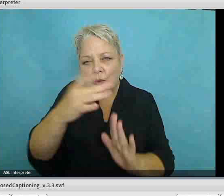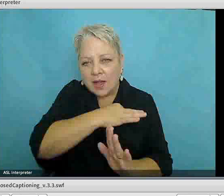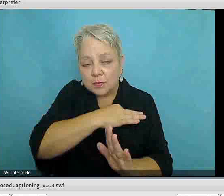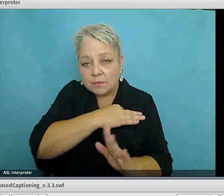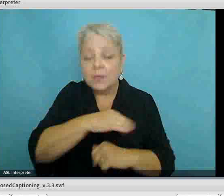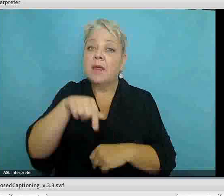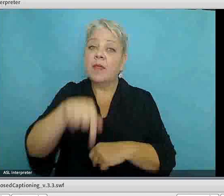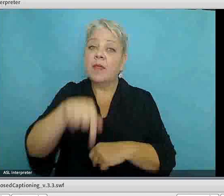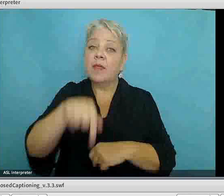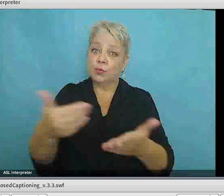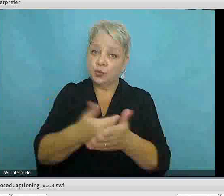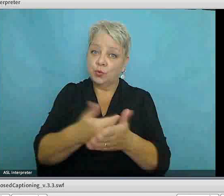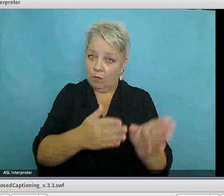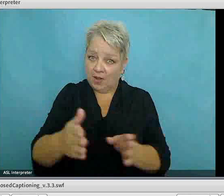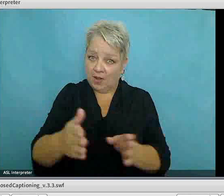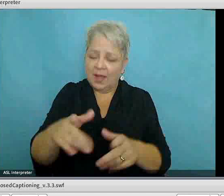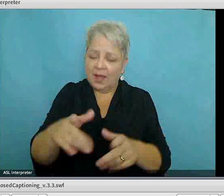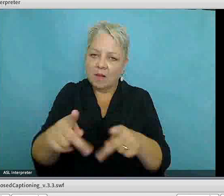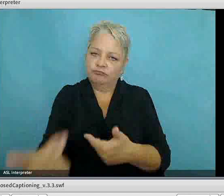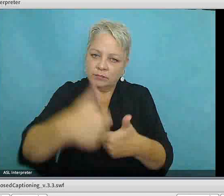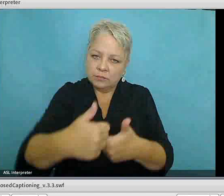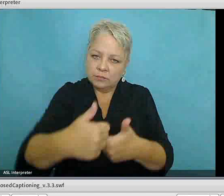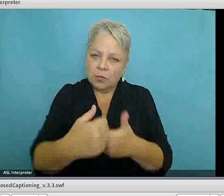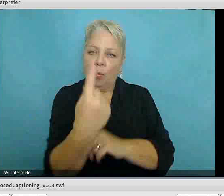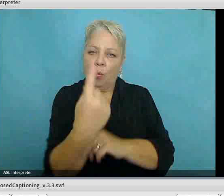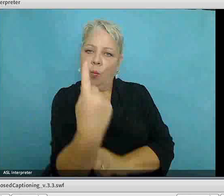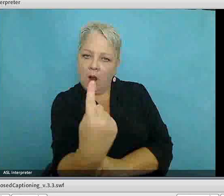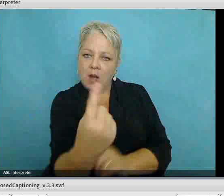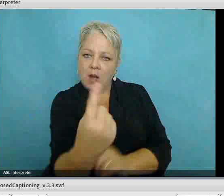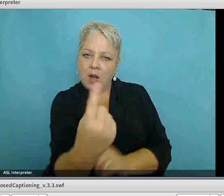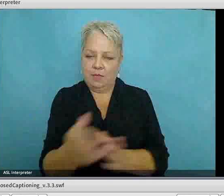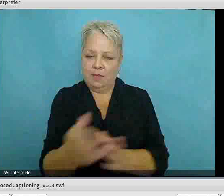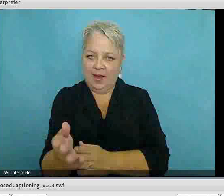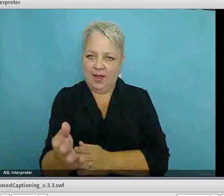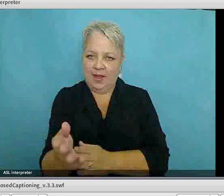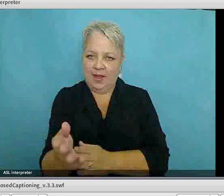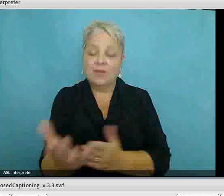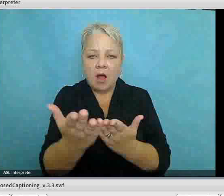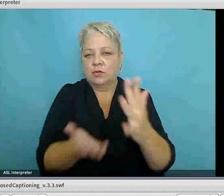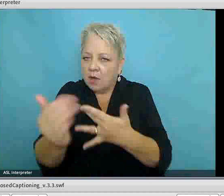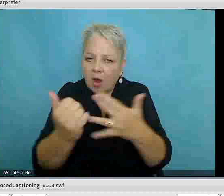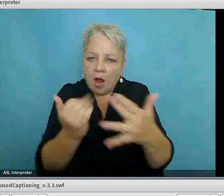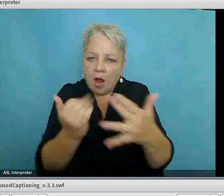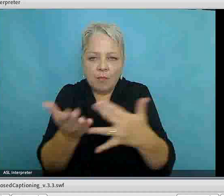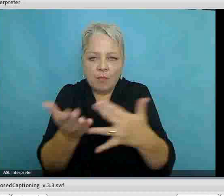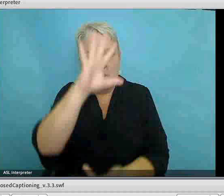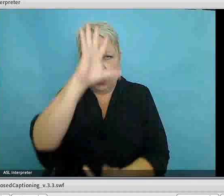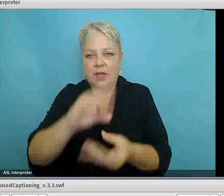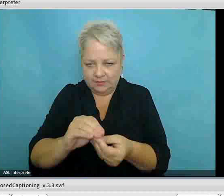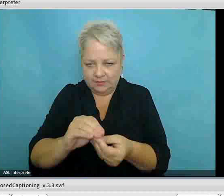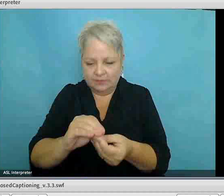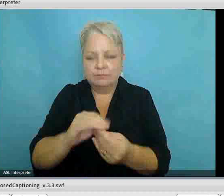comprehensive benefits. It's really all about simplifying care for people who have both MassHealth and Medicare.